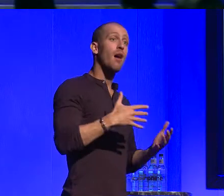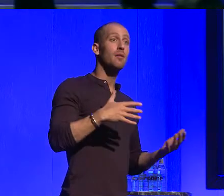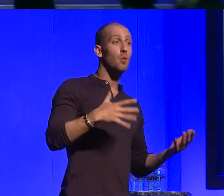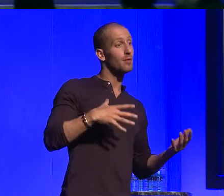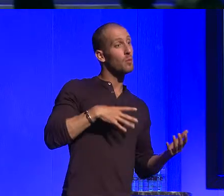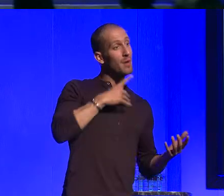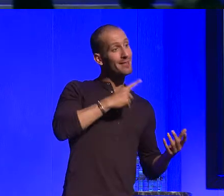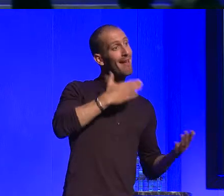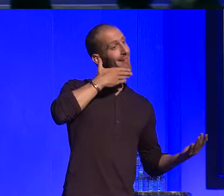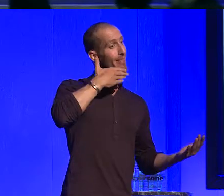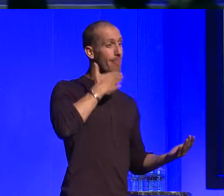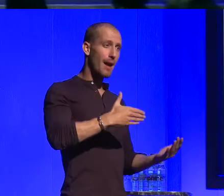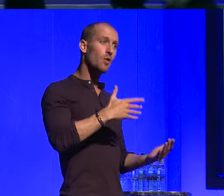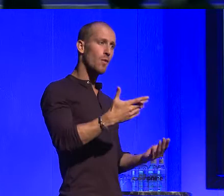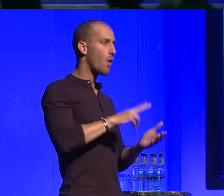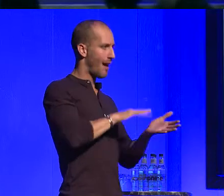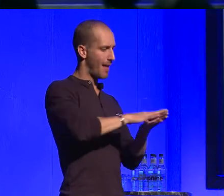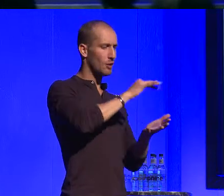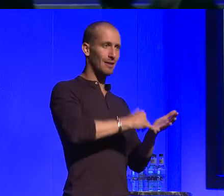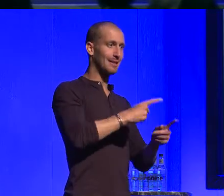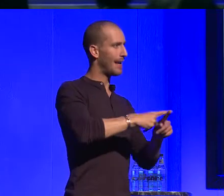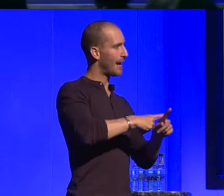these voices and views into this space.